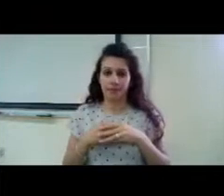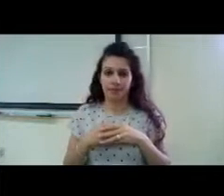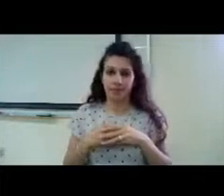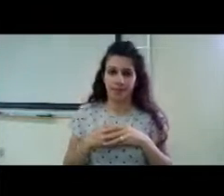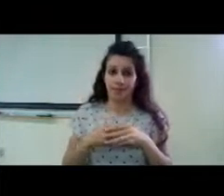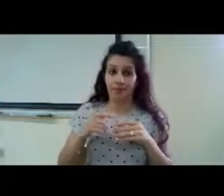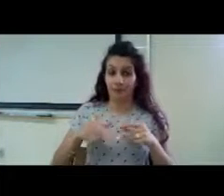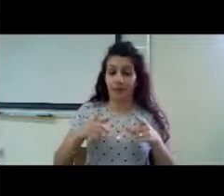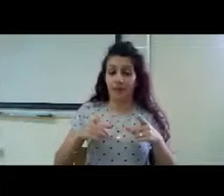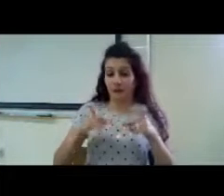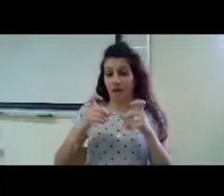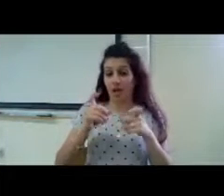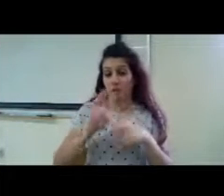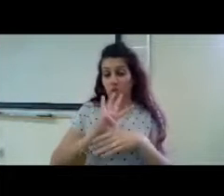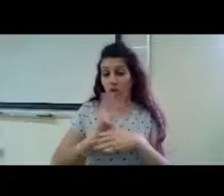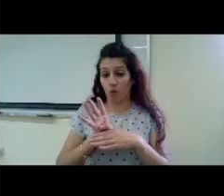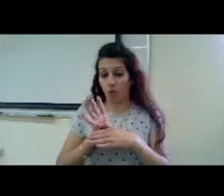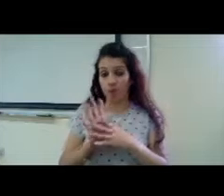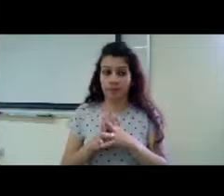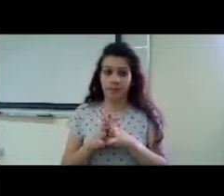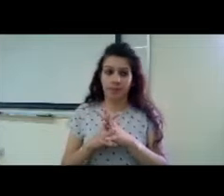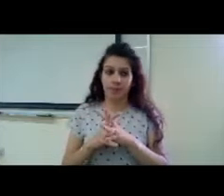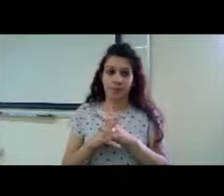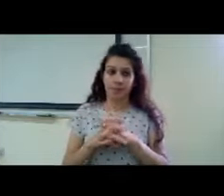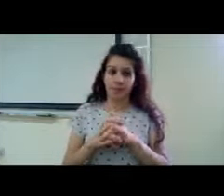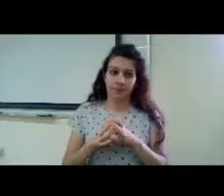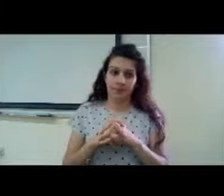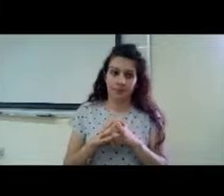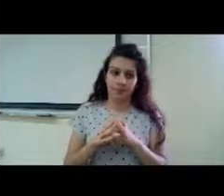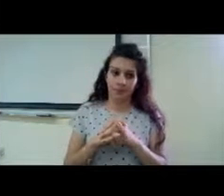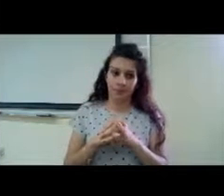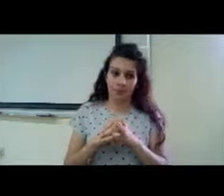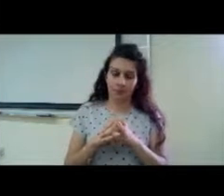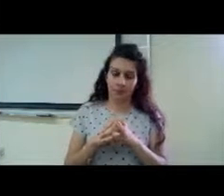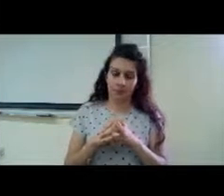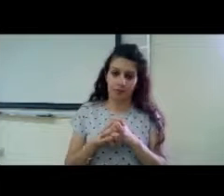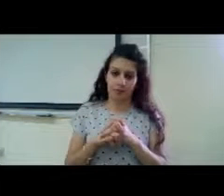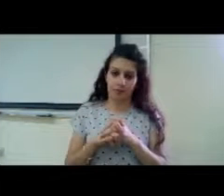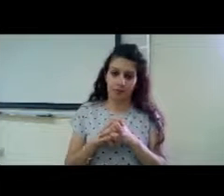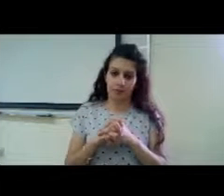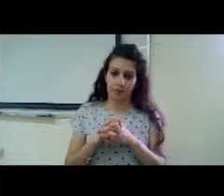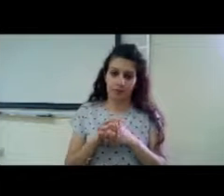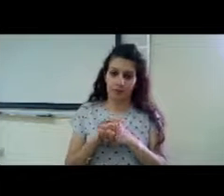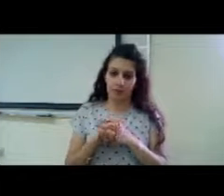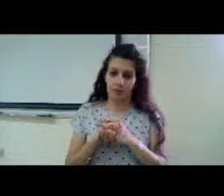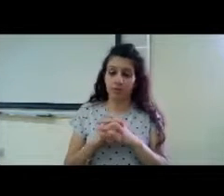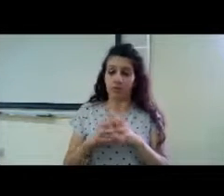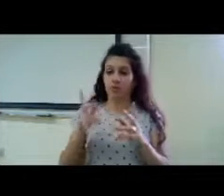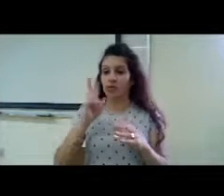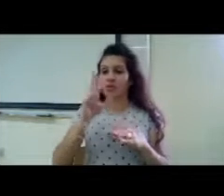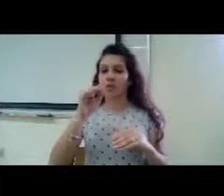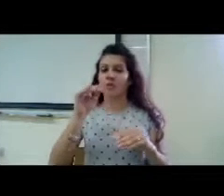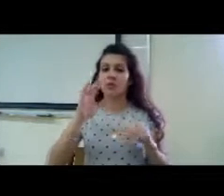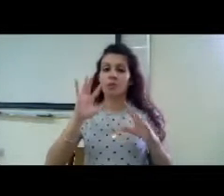inclusive development and the idea is that it's aims to provide Community